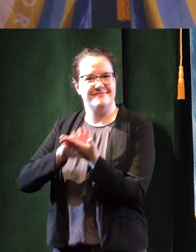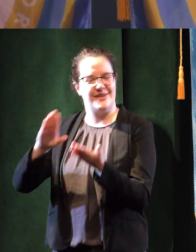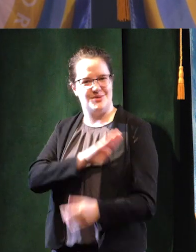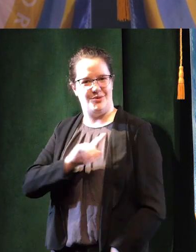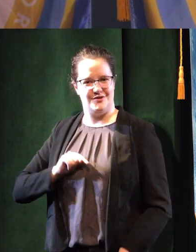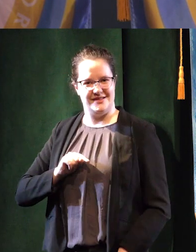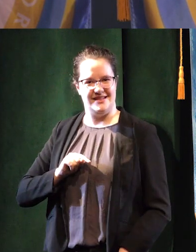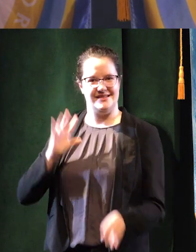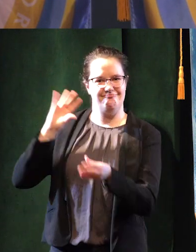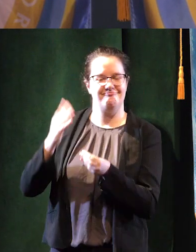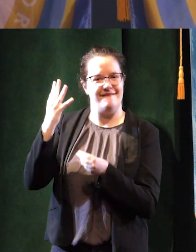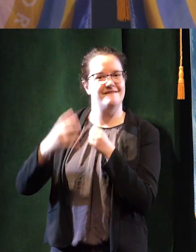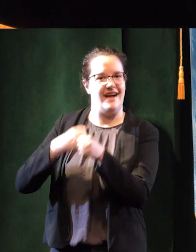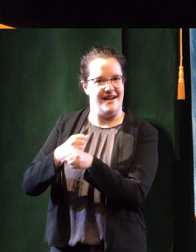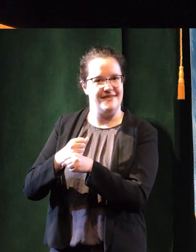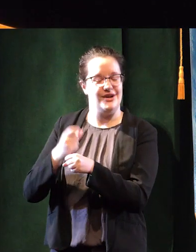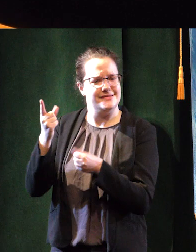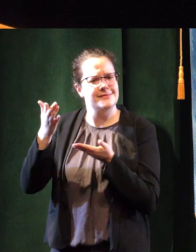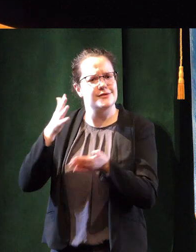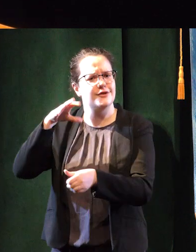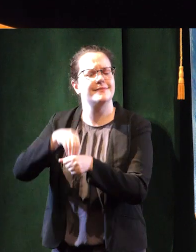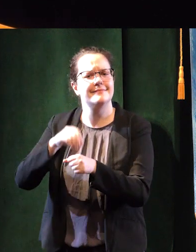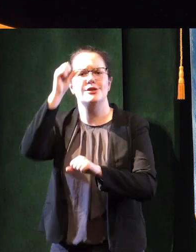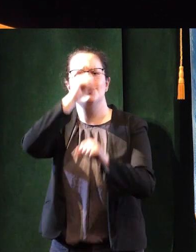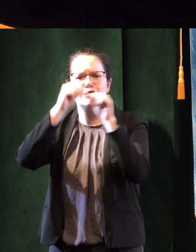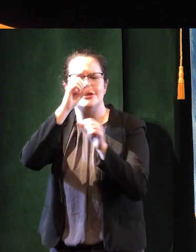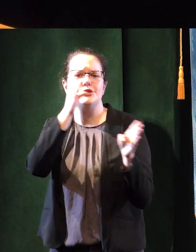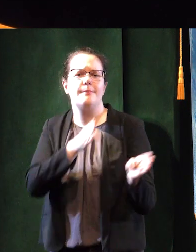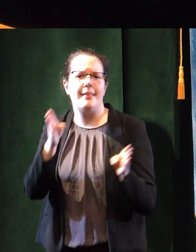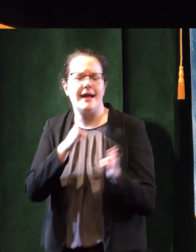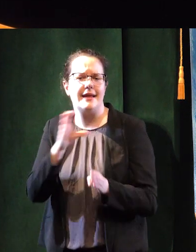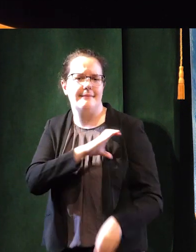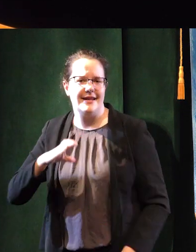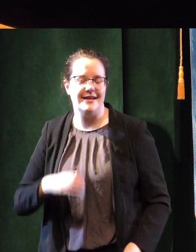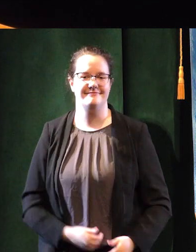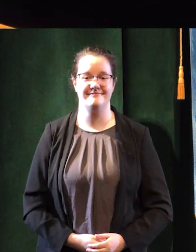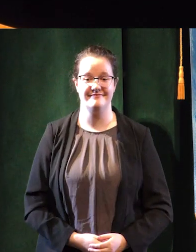planning committee never someone to shy away from a fundraising challenge he was